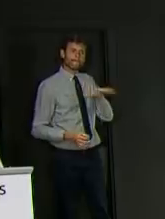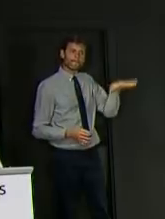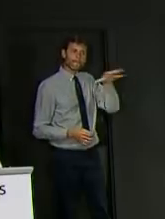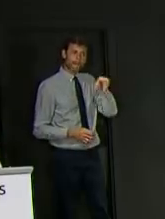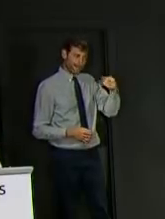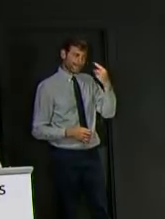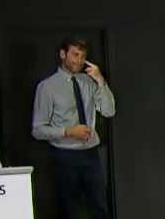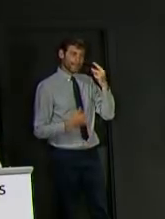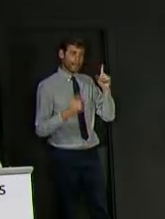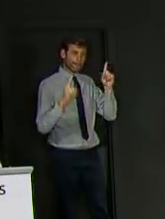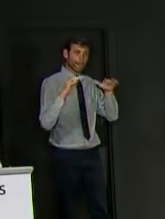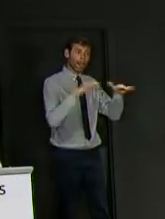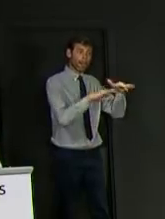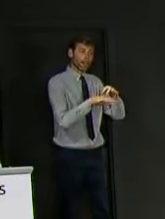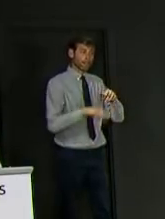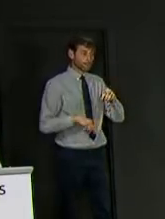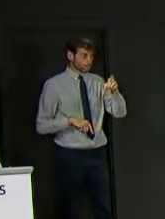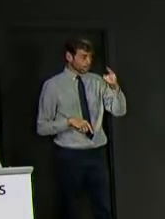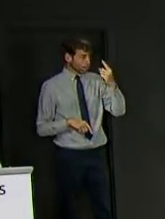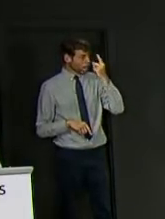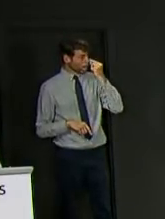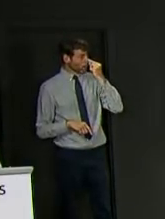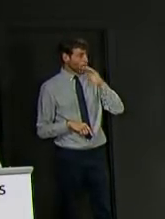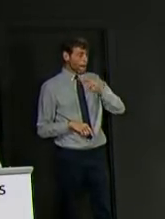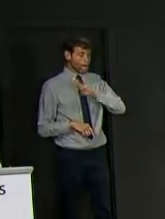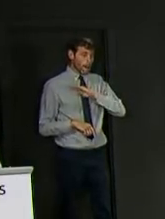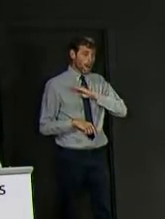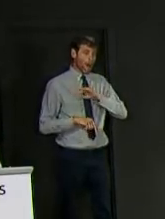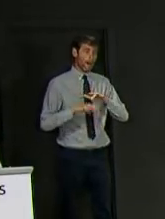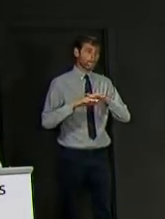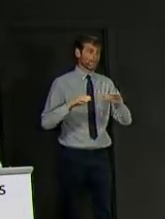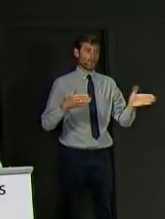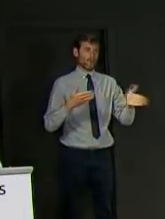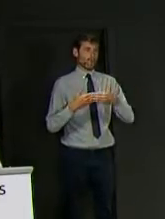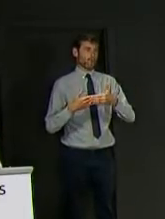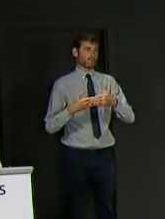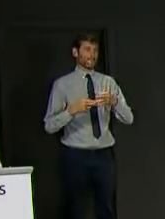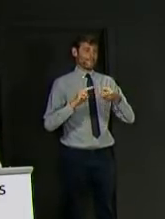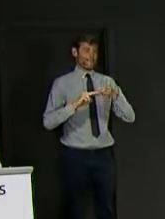you consider closing parks or beaches if people continue to gather in large groups? And also,